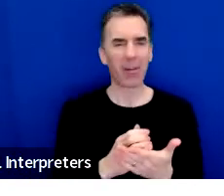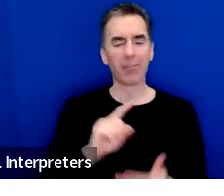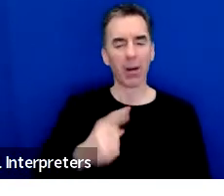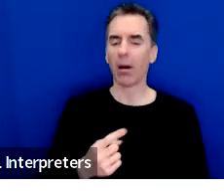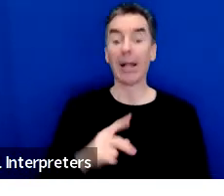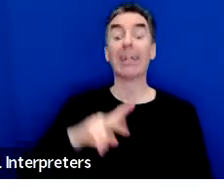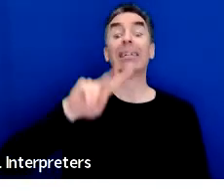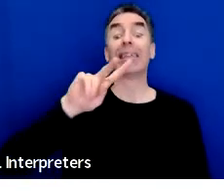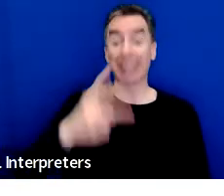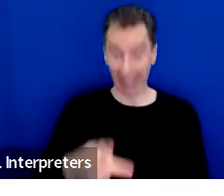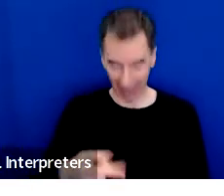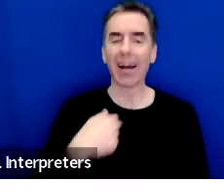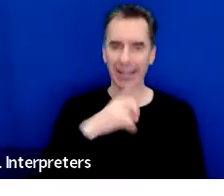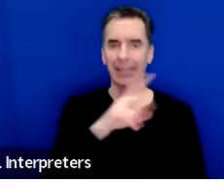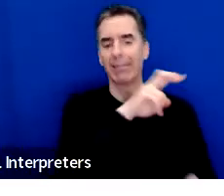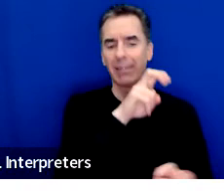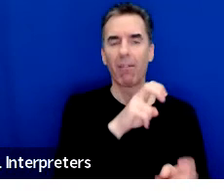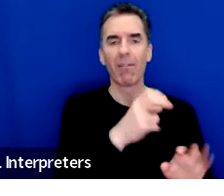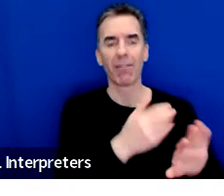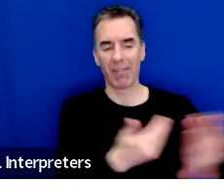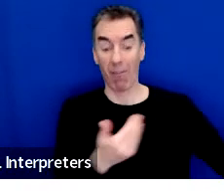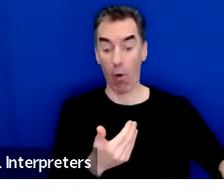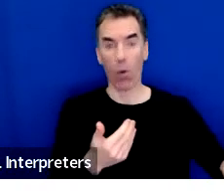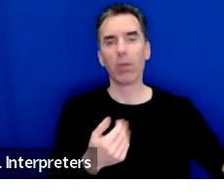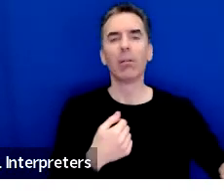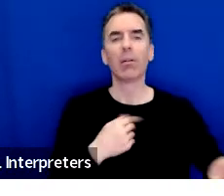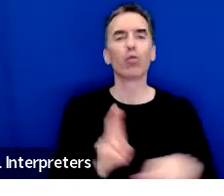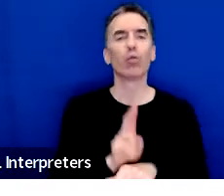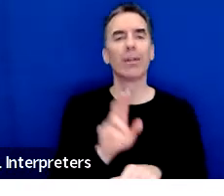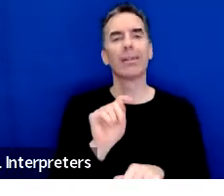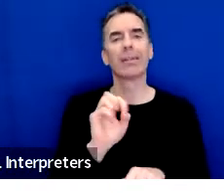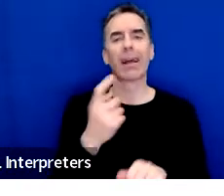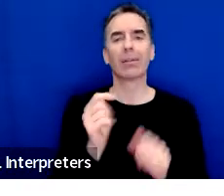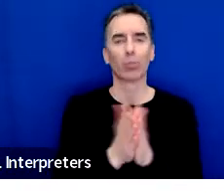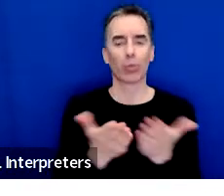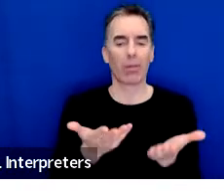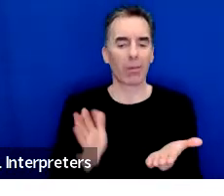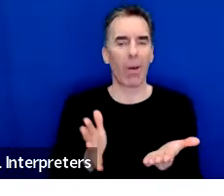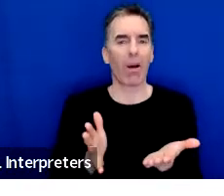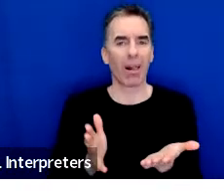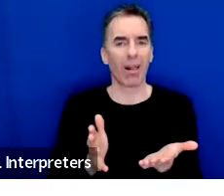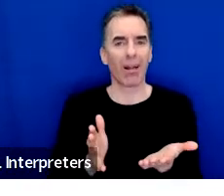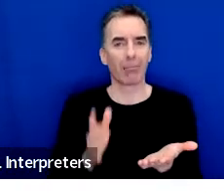I only used the textbook the first time I taught this course. Of course, if it is a library technology course.